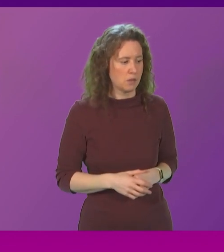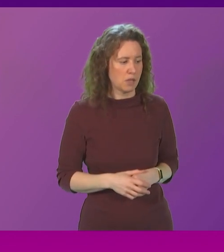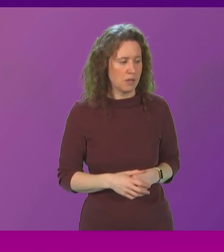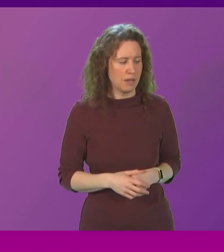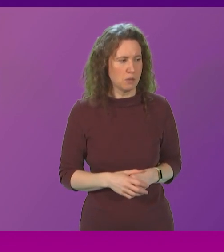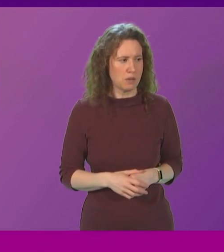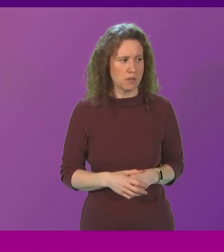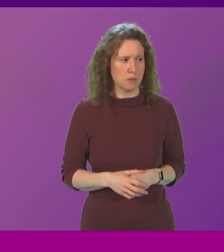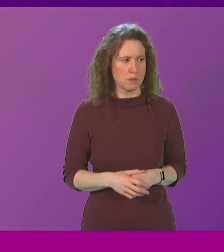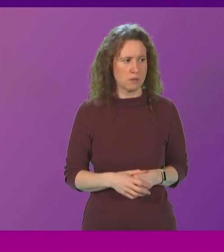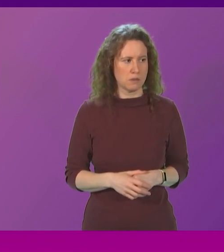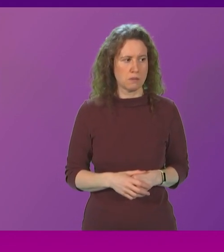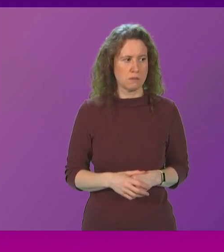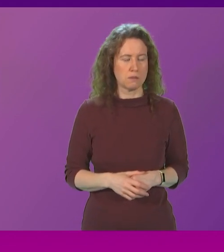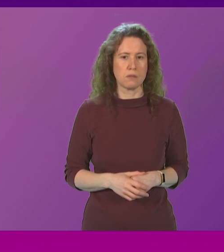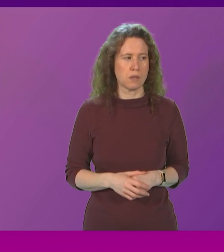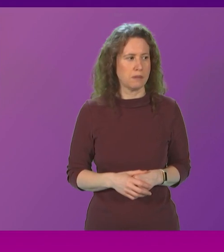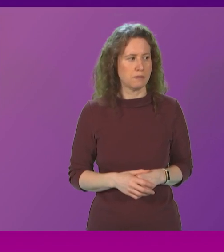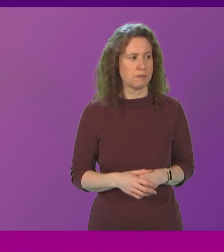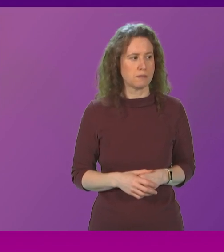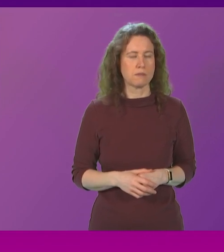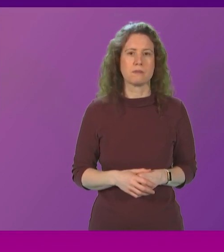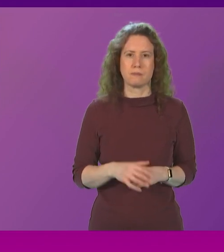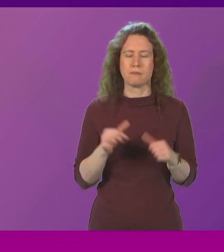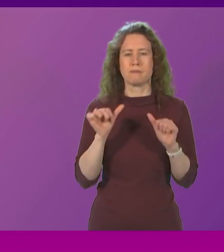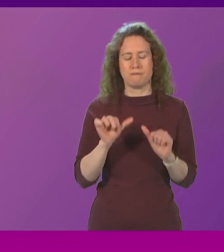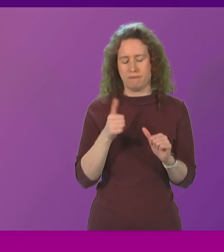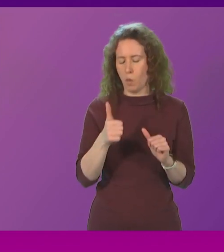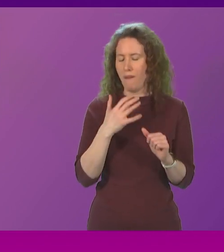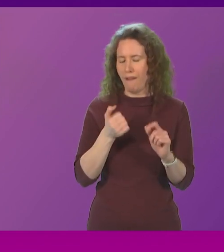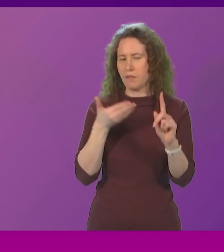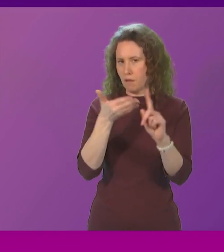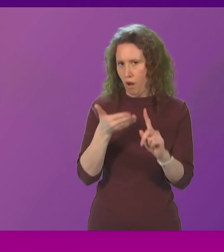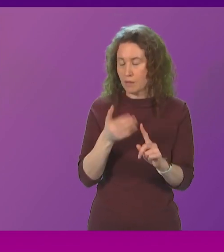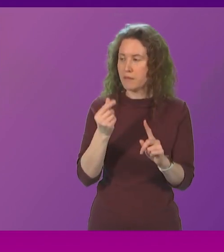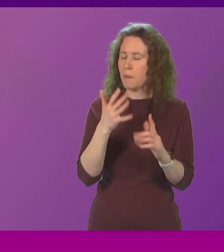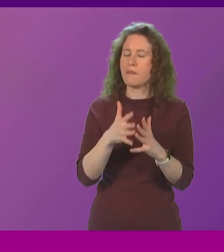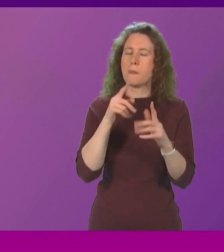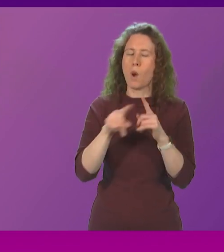We have world-leading targets, which are also some of the most ambitious in the world.